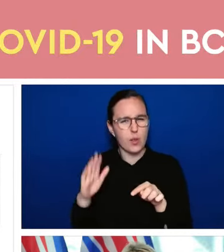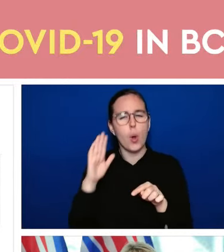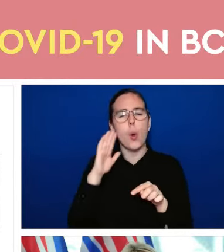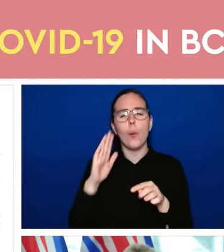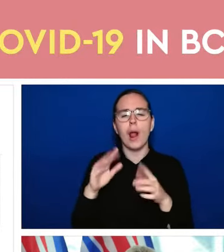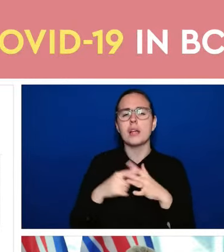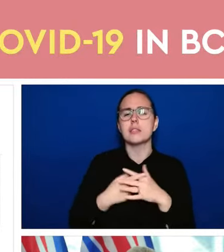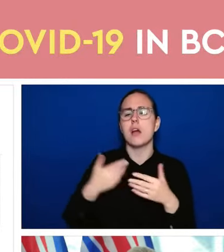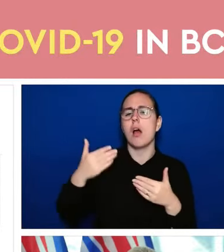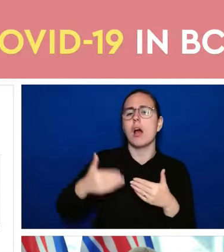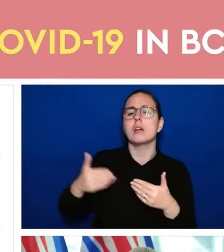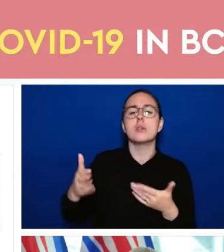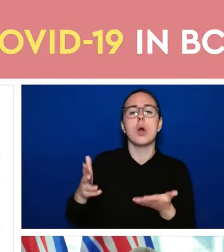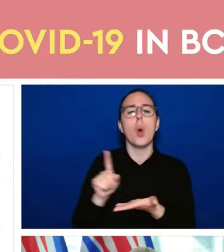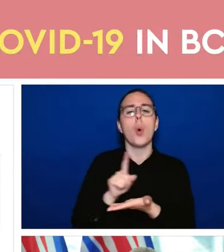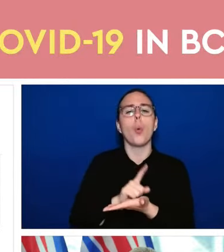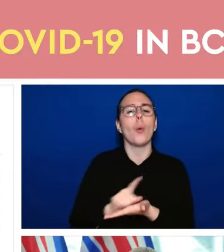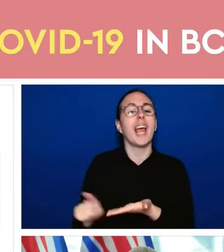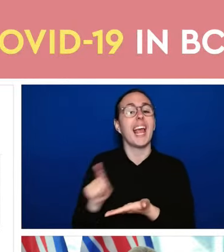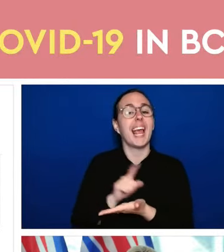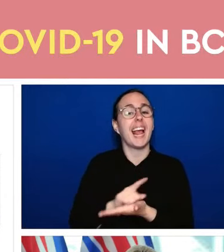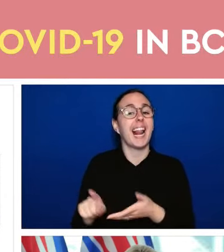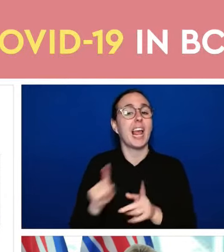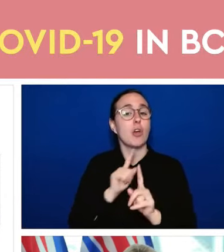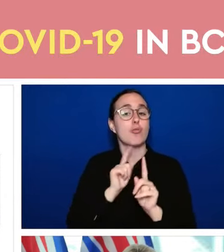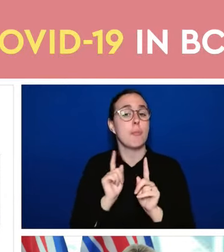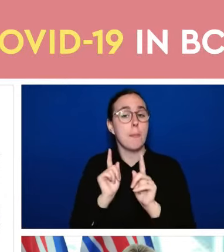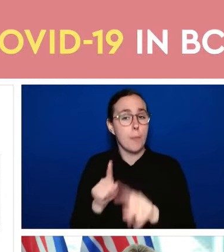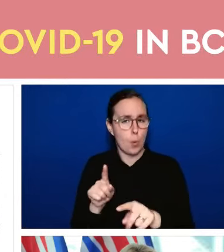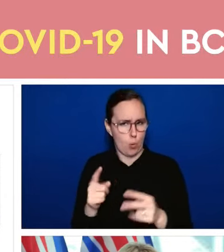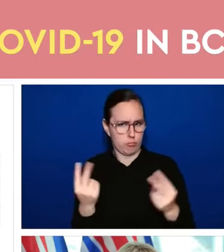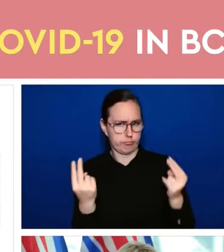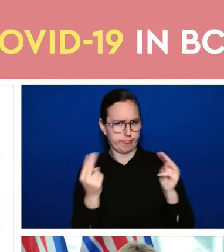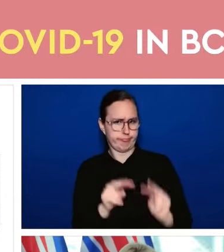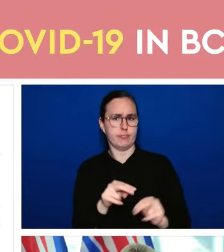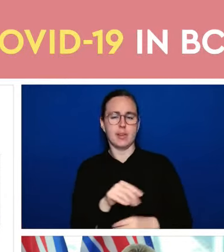allow you to see and the trends